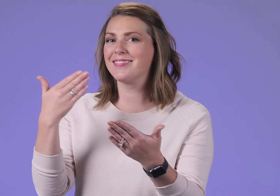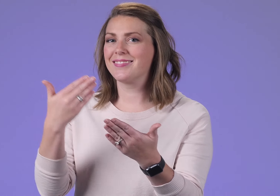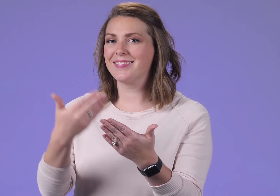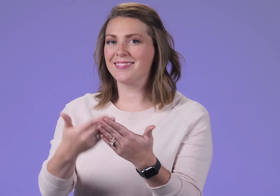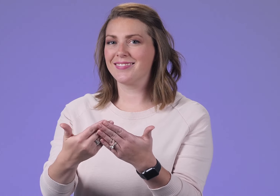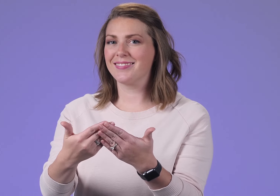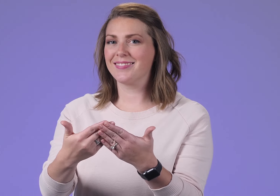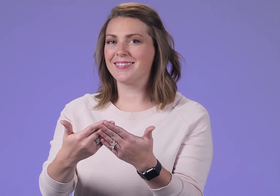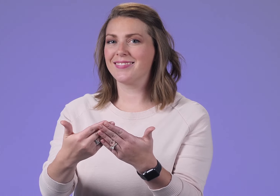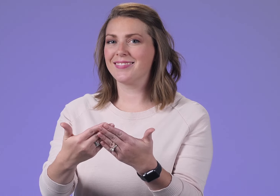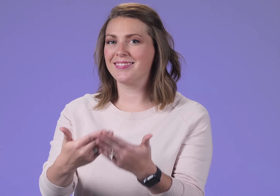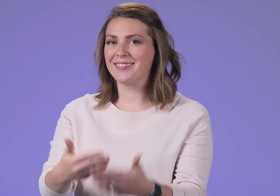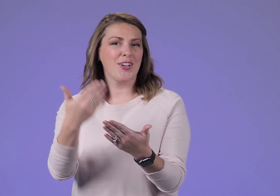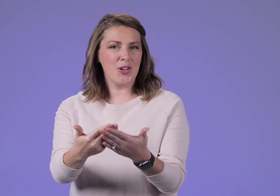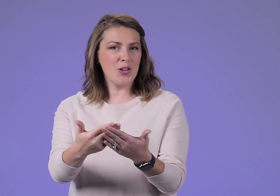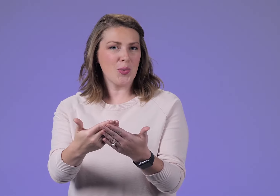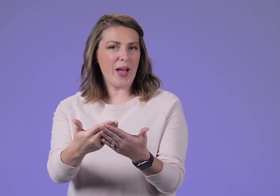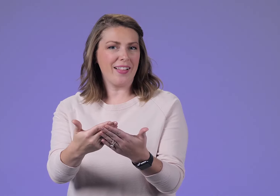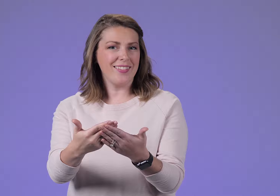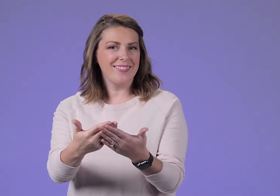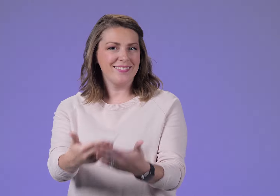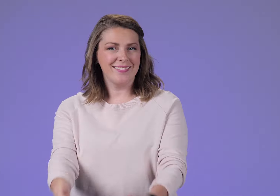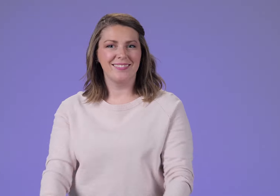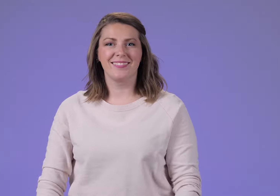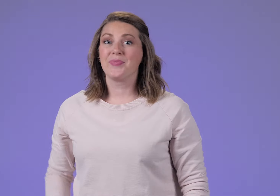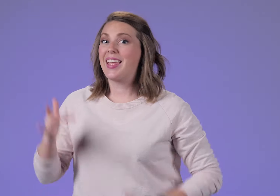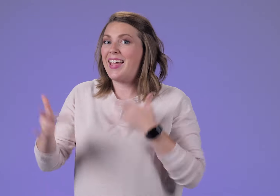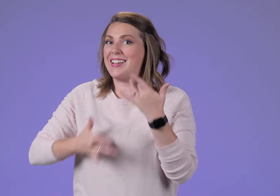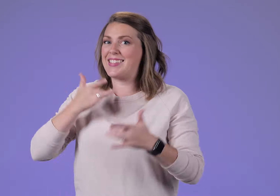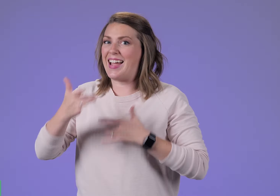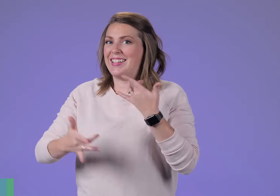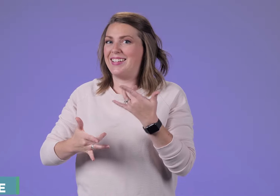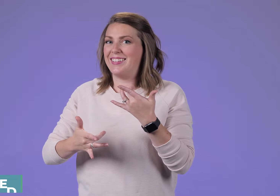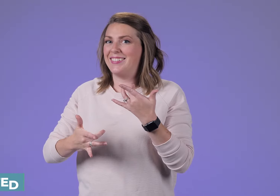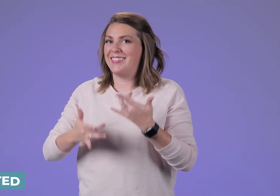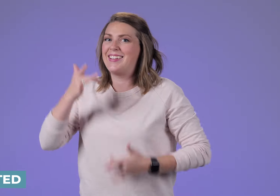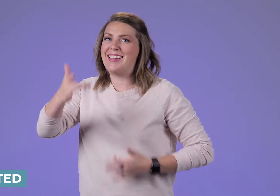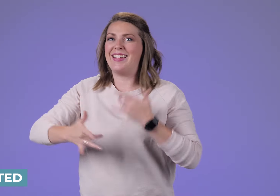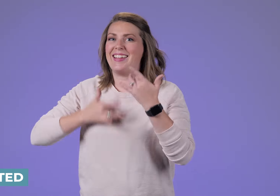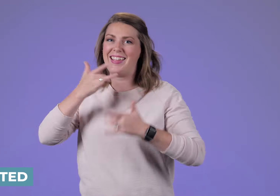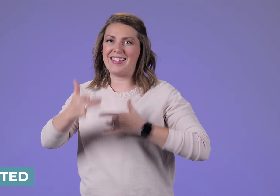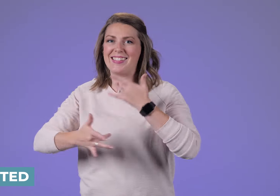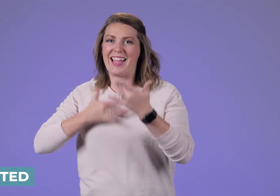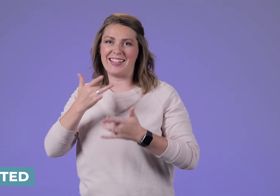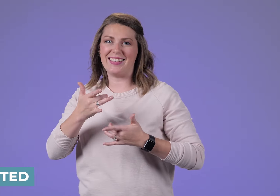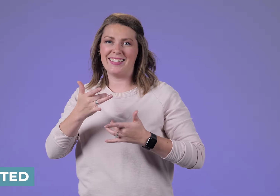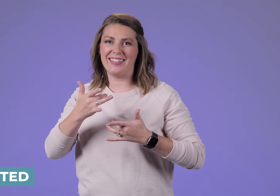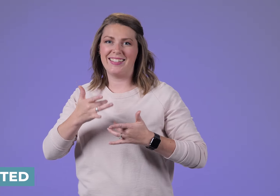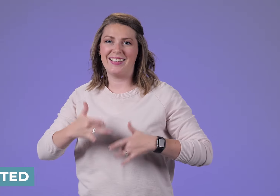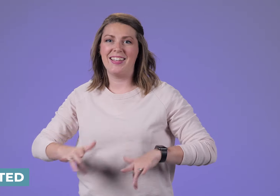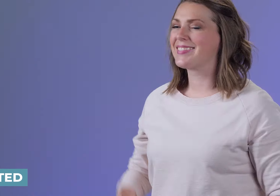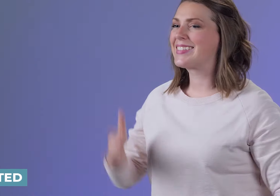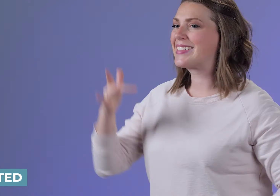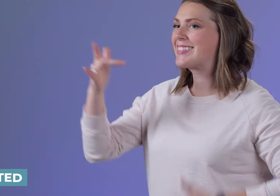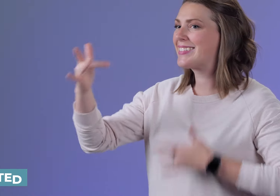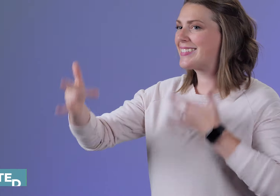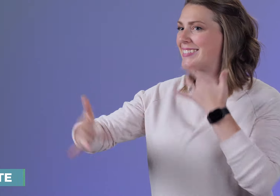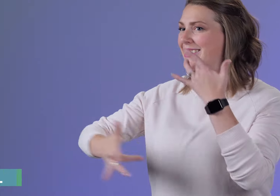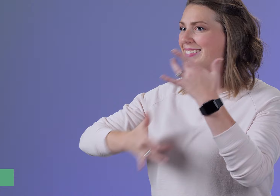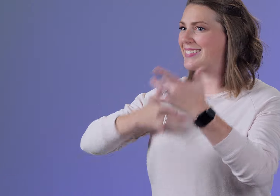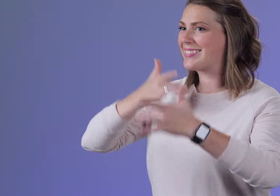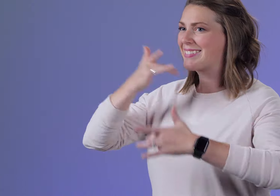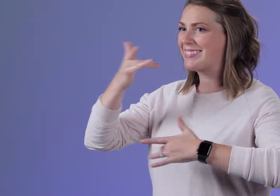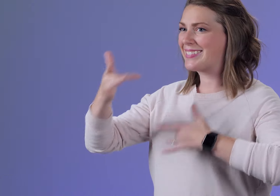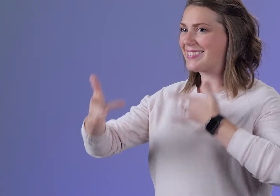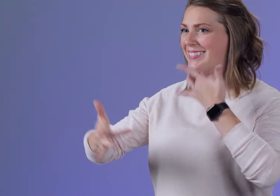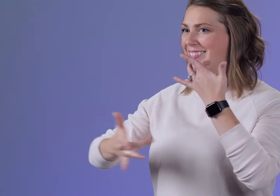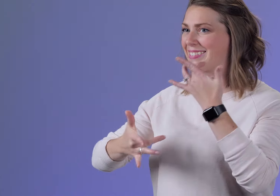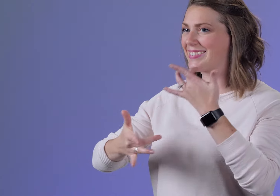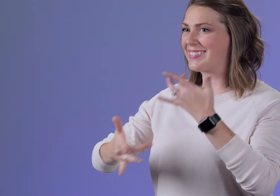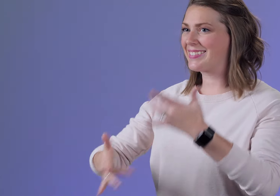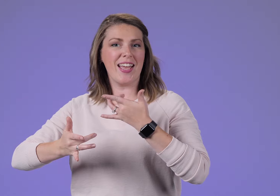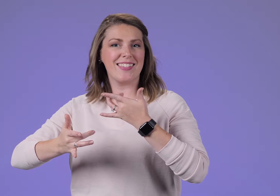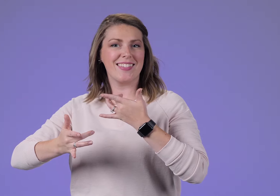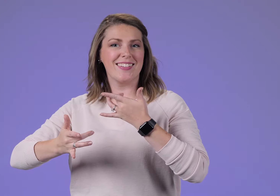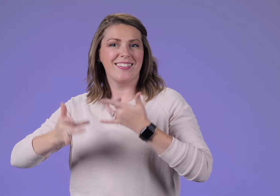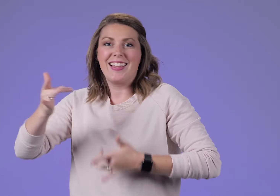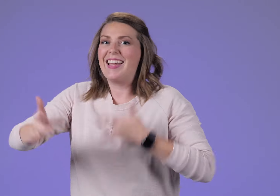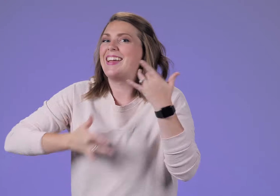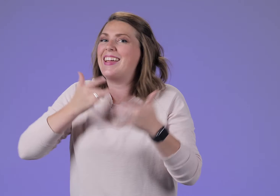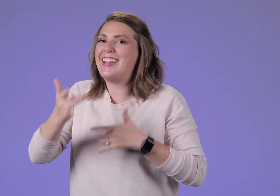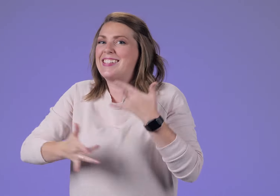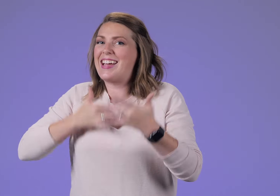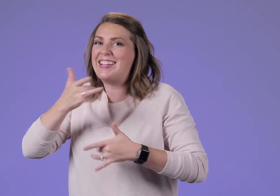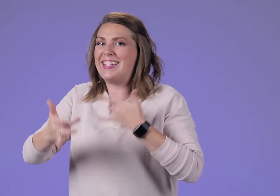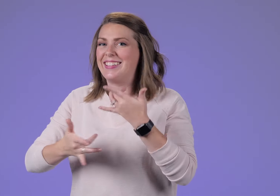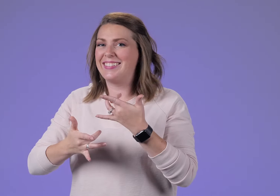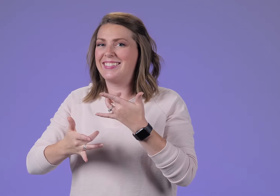chin down to your non-dominant, 'good or well.' 'Excited, excited' your feeler fingers are moving up on your chest, 'excited.'